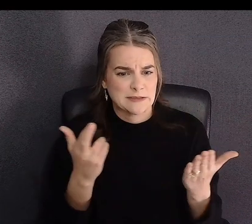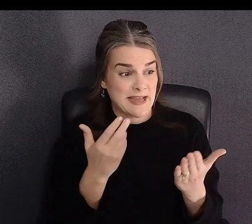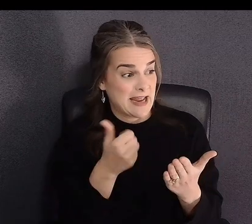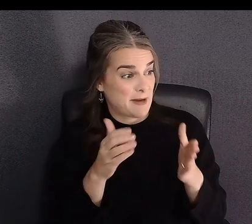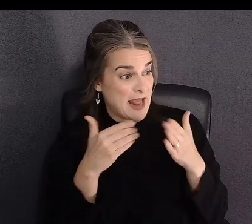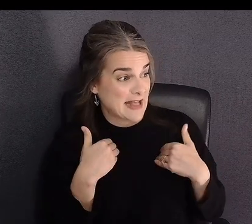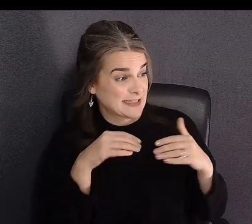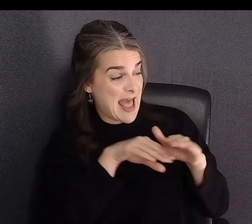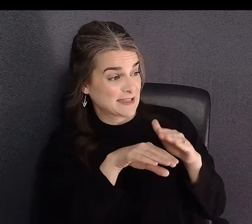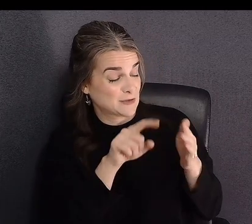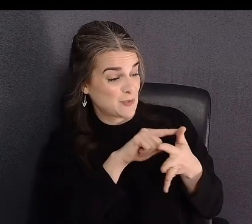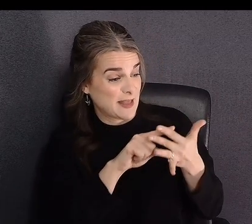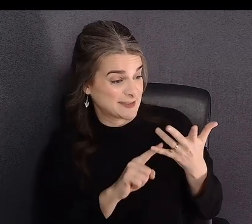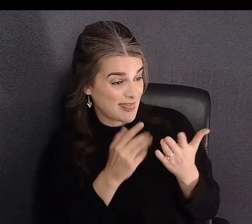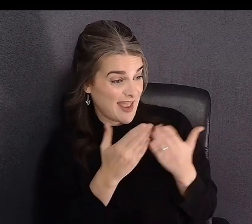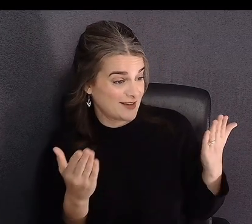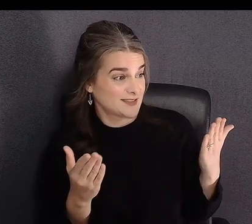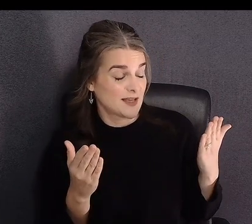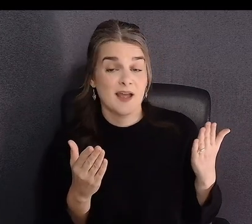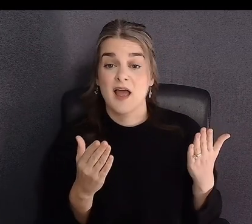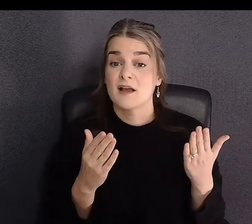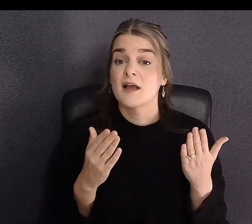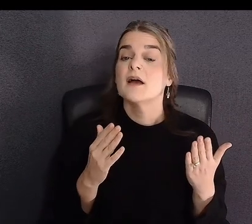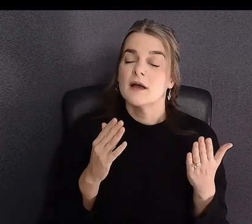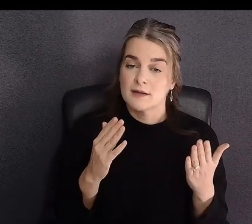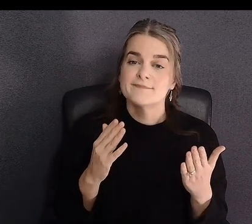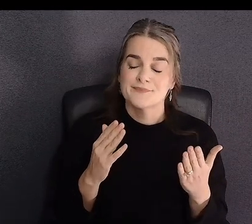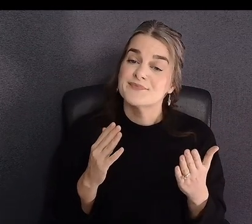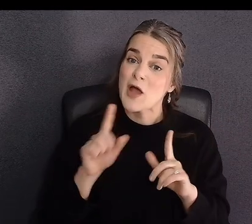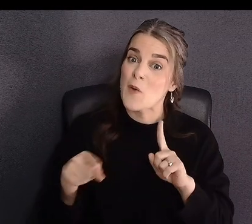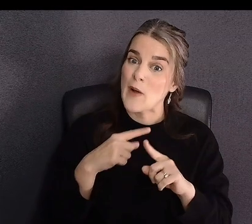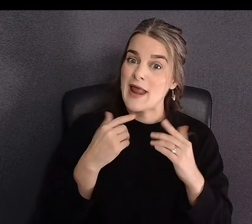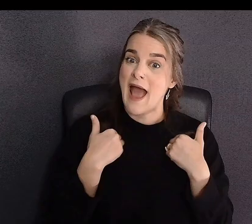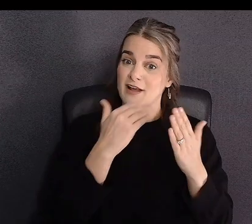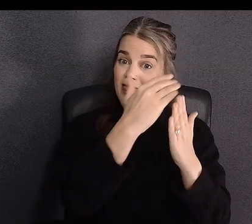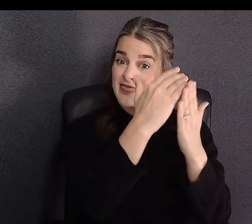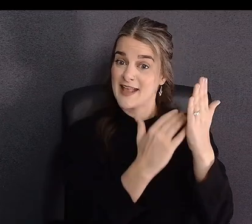has access to these things. And that is something that I can certainly share down the line.